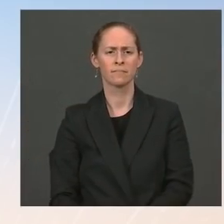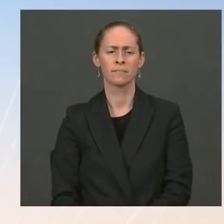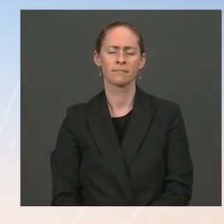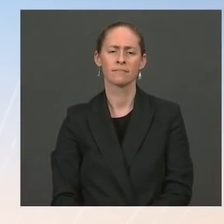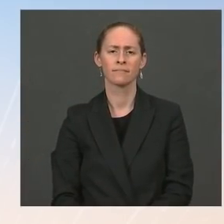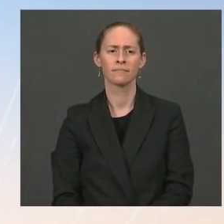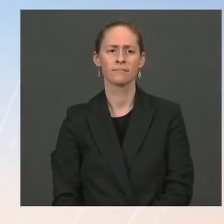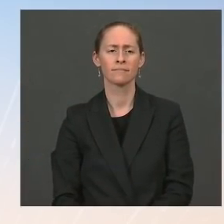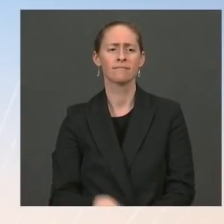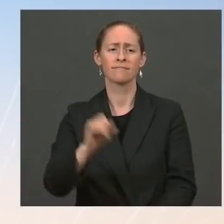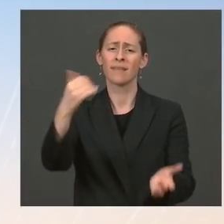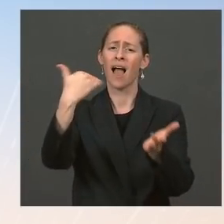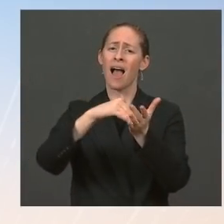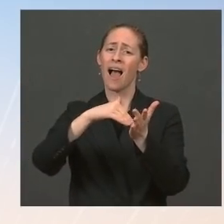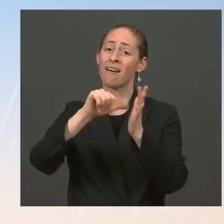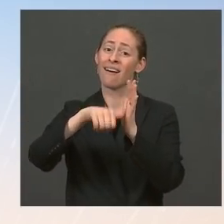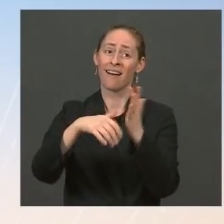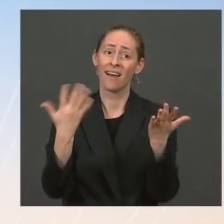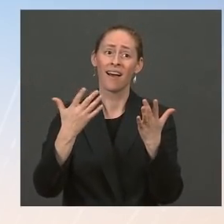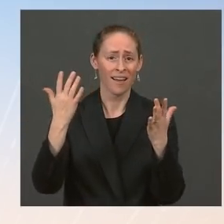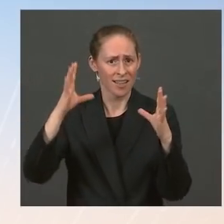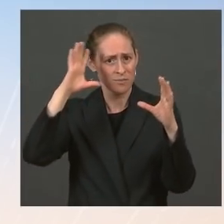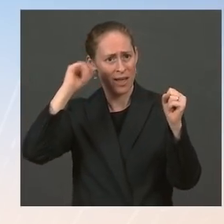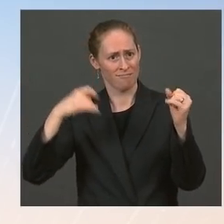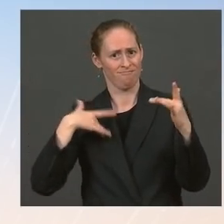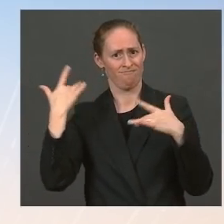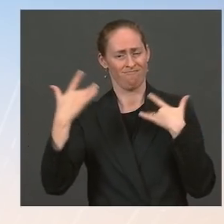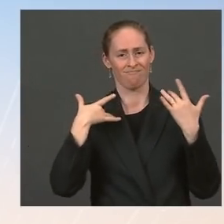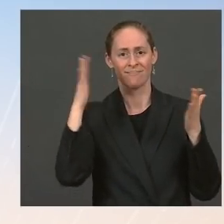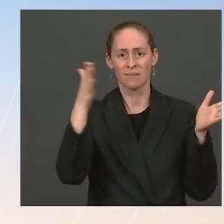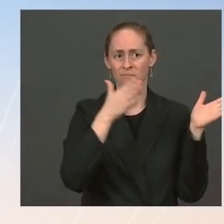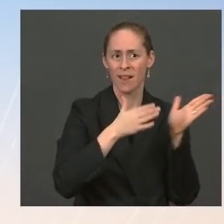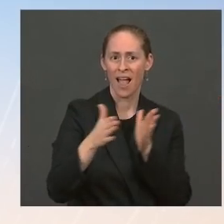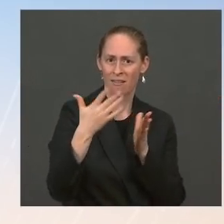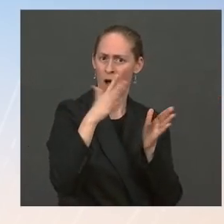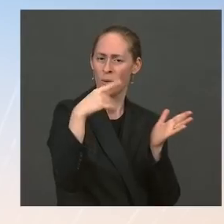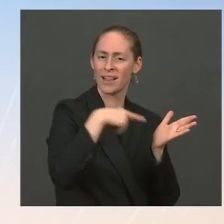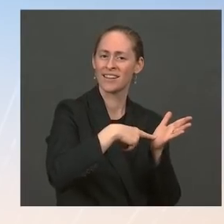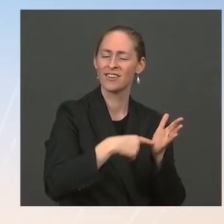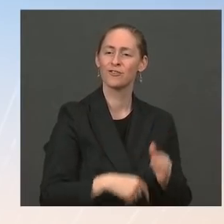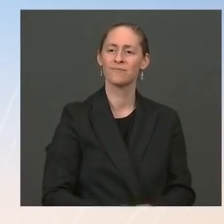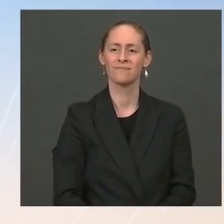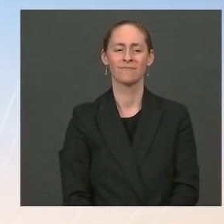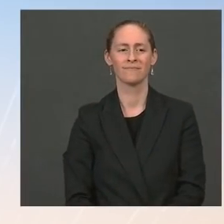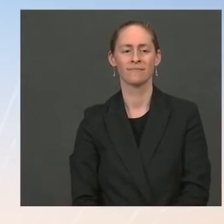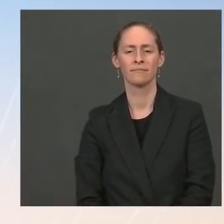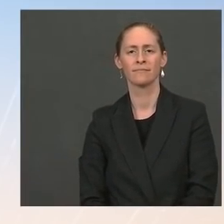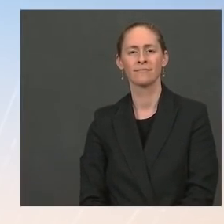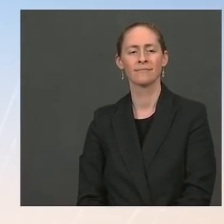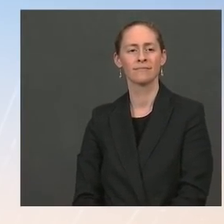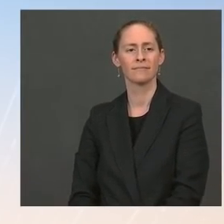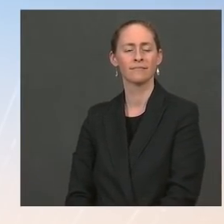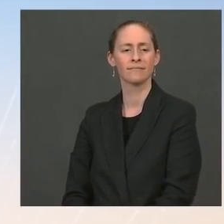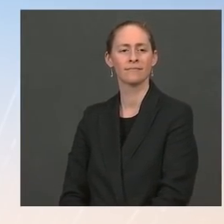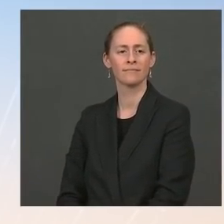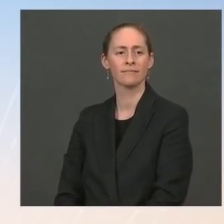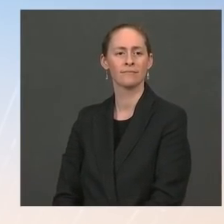about this component of his package. Go ahead. The Press: Thanks, Jen. While he's meeting with the Mexican President today, do you expect them to come to an agreement